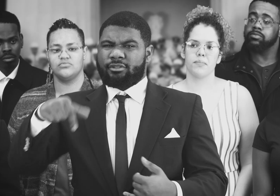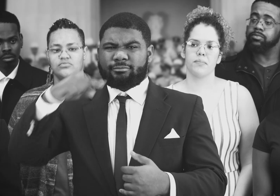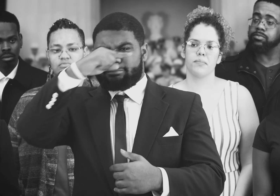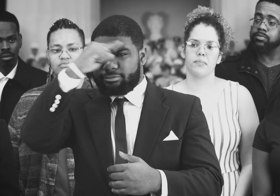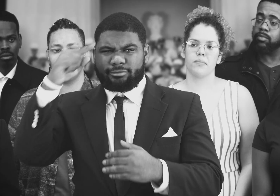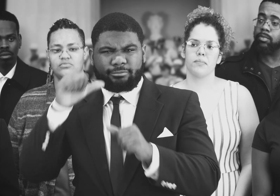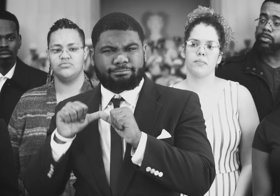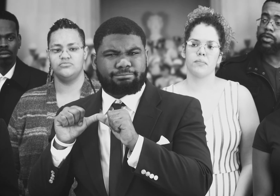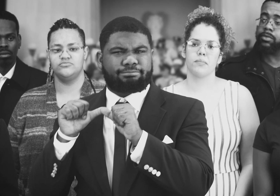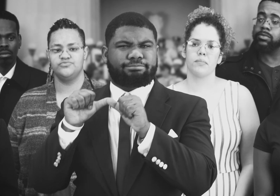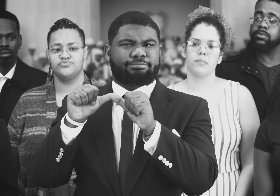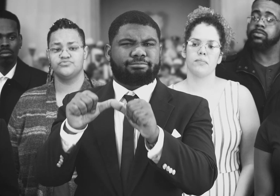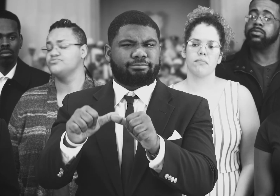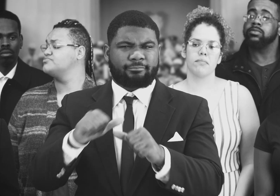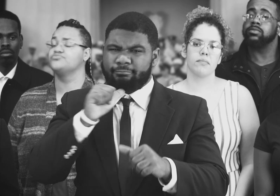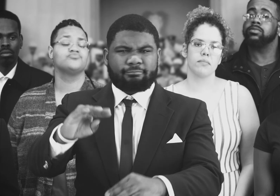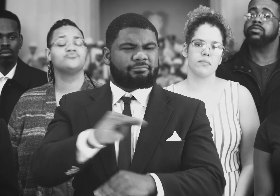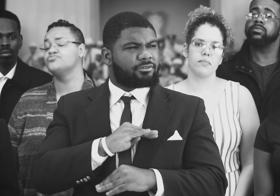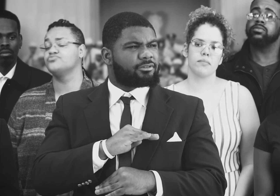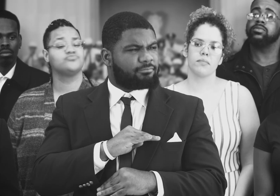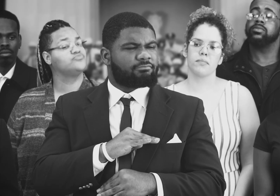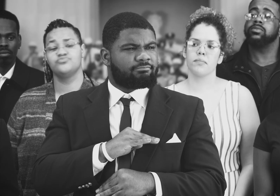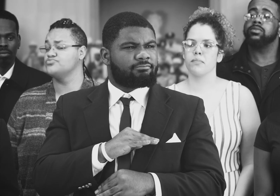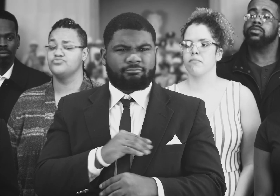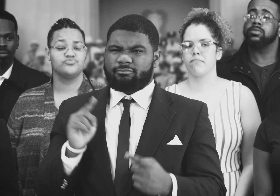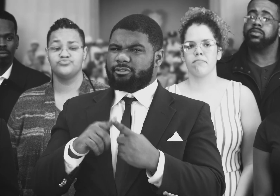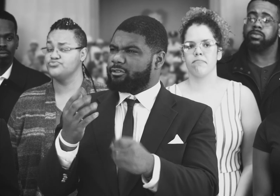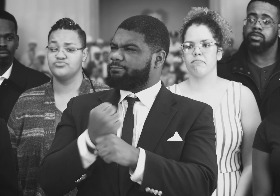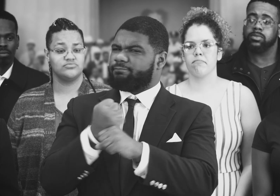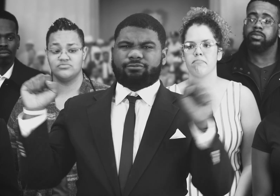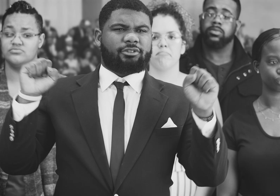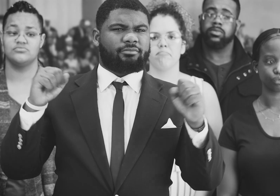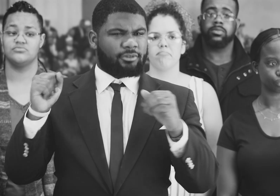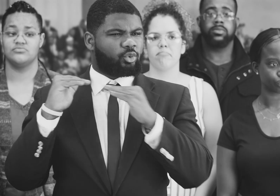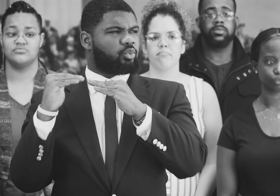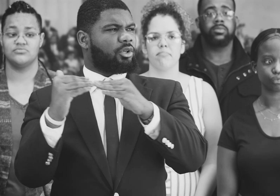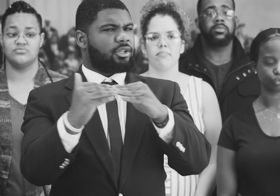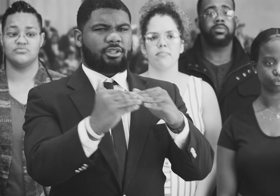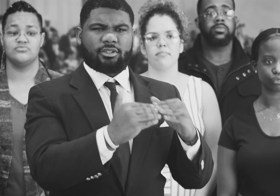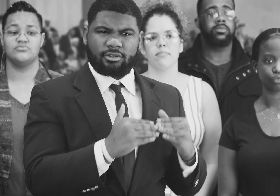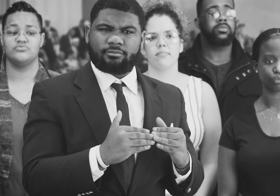This sweltering summer of the black individual's legitimate discontent will not pass until there is an invigorating autumn of freedom and equality.